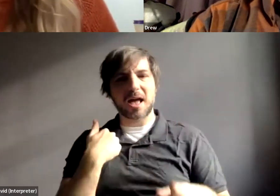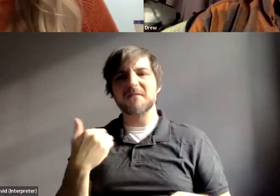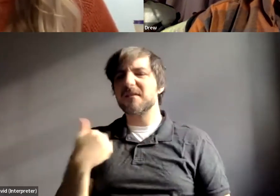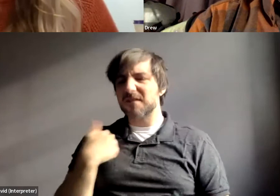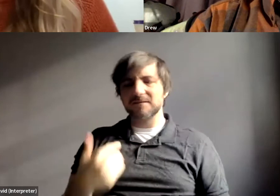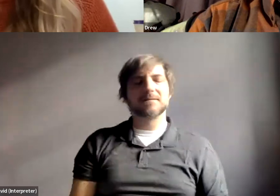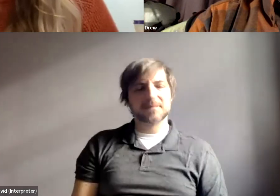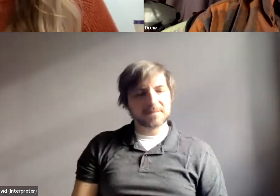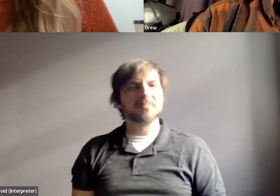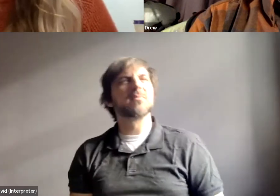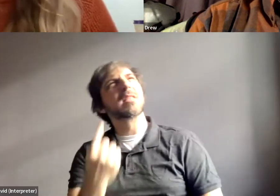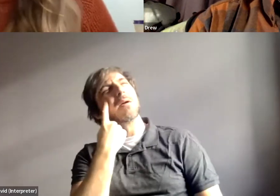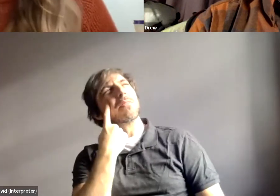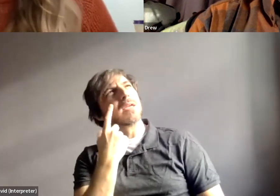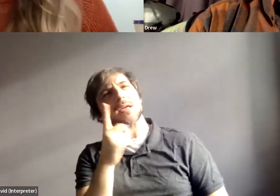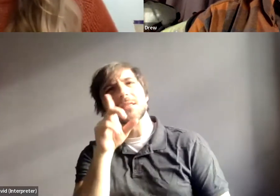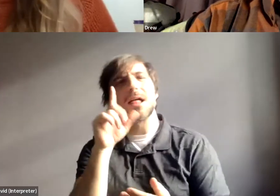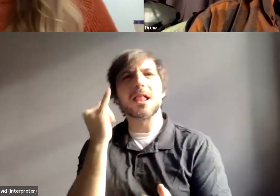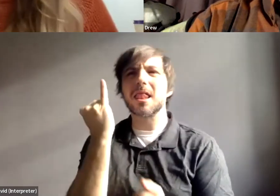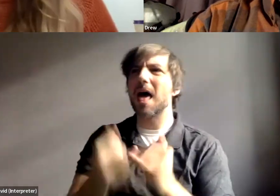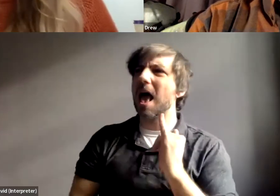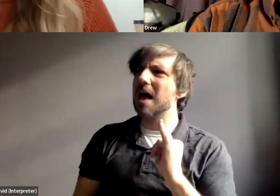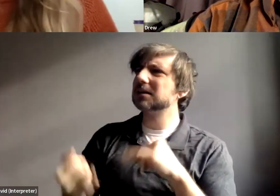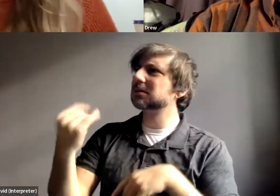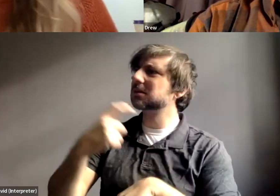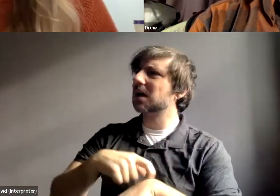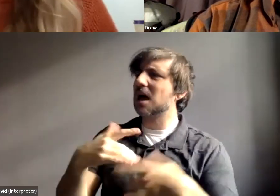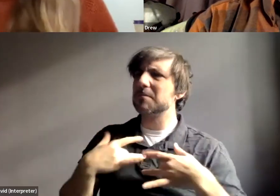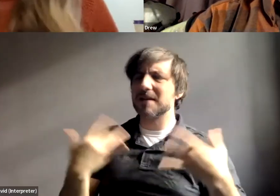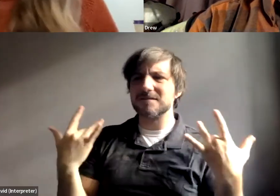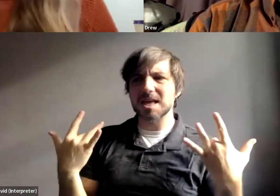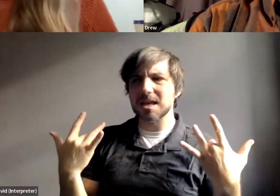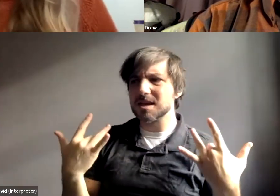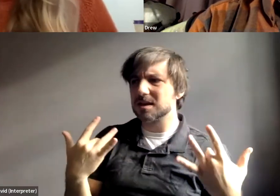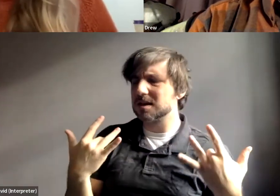last event that we had was -- Magan, you can correct me on this -- was